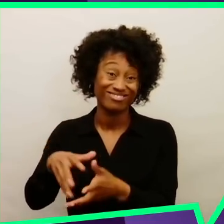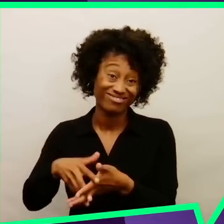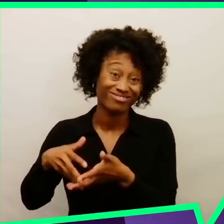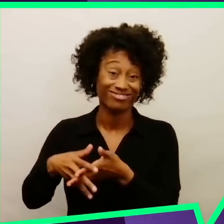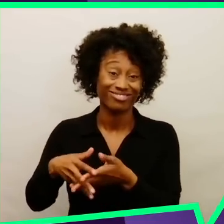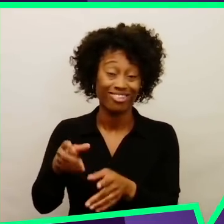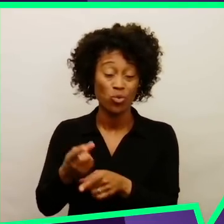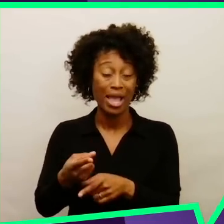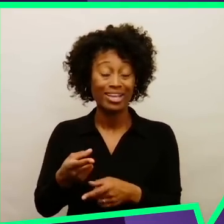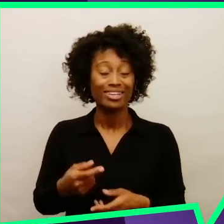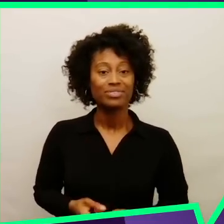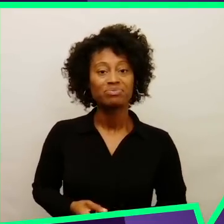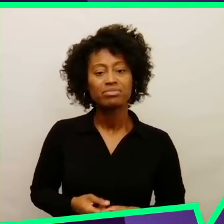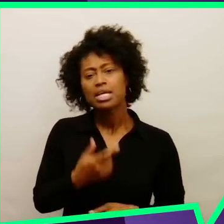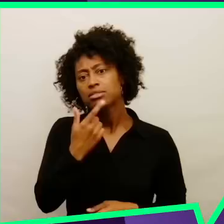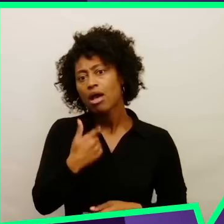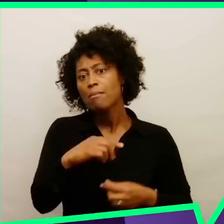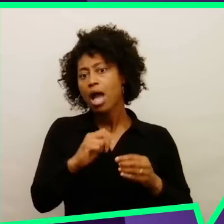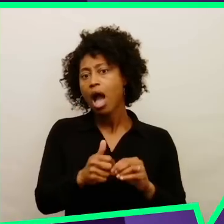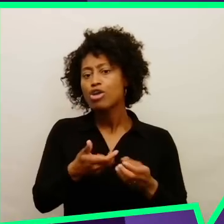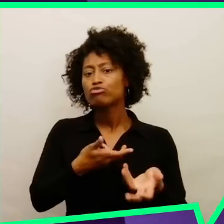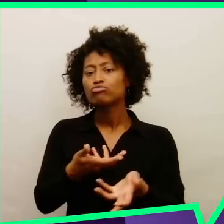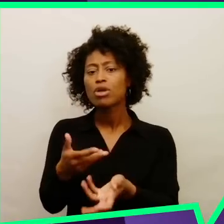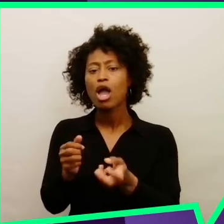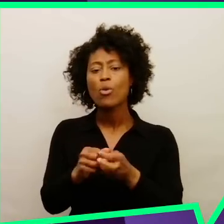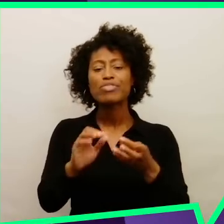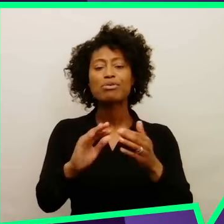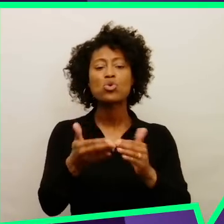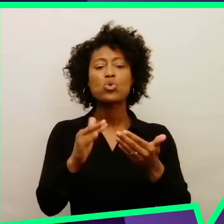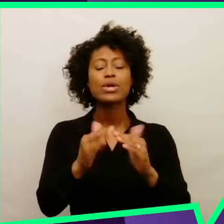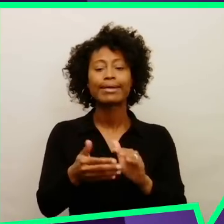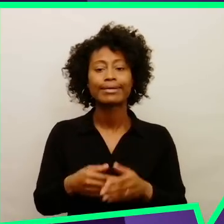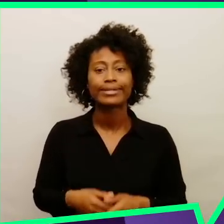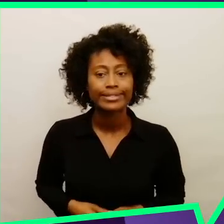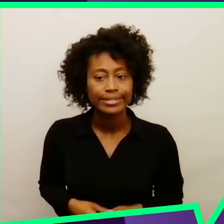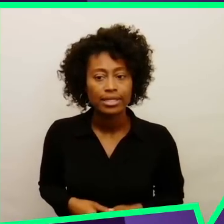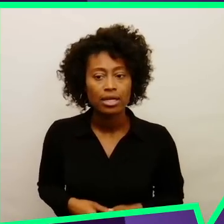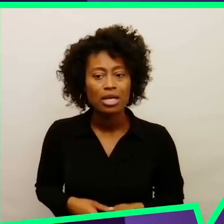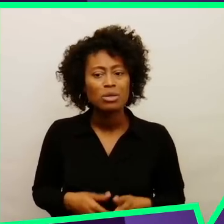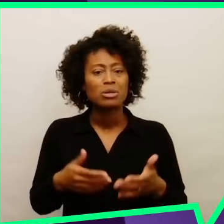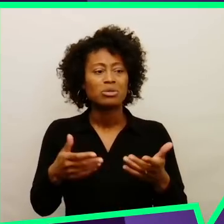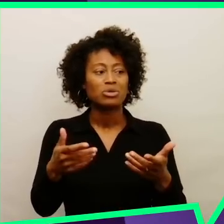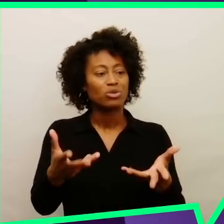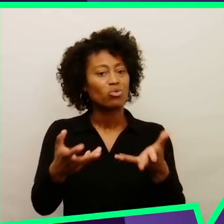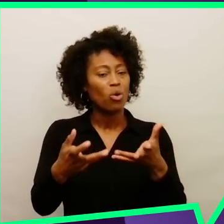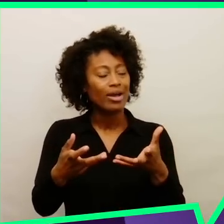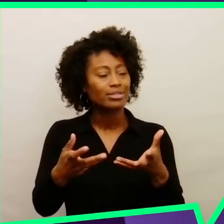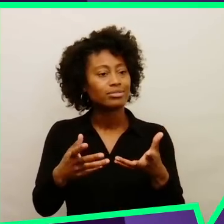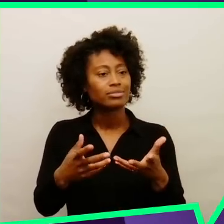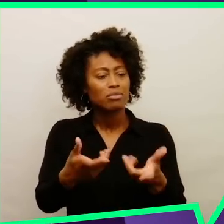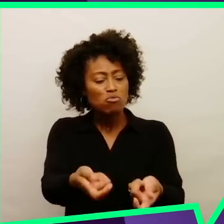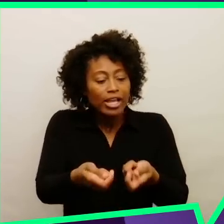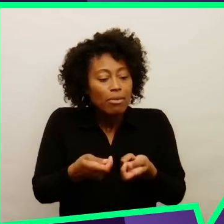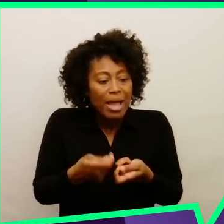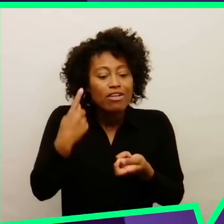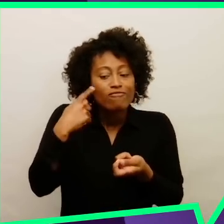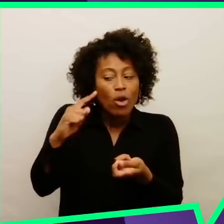is pretty well on display with this new Xbox Adaptive Joystick. Talk to me a little bit about how you guys